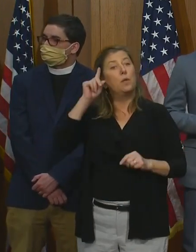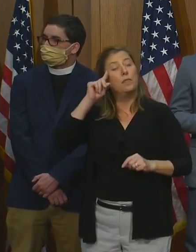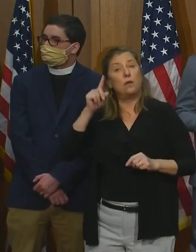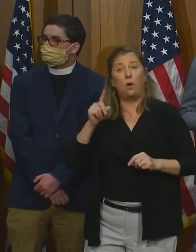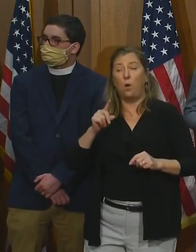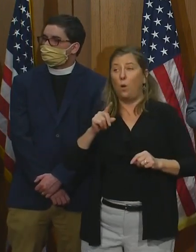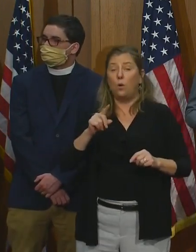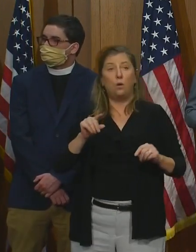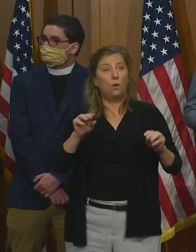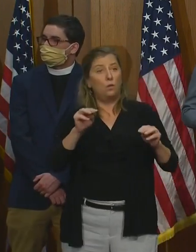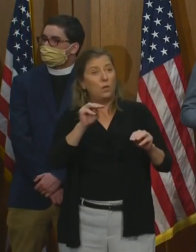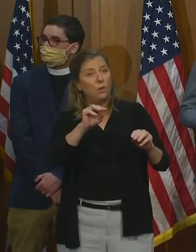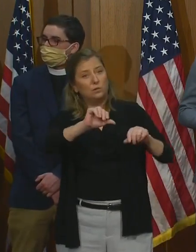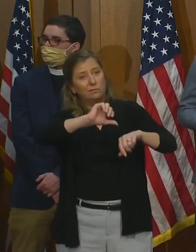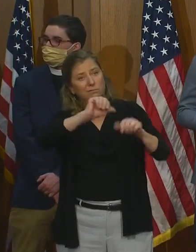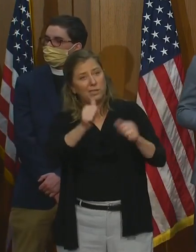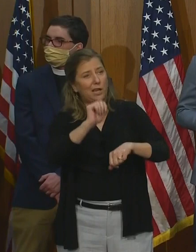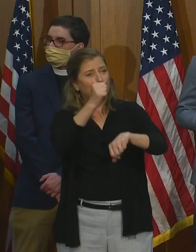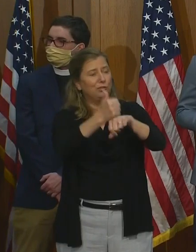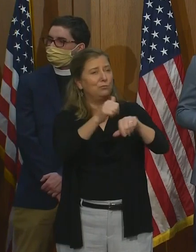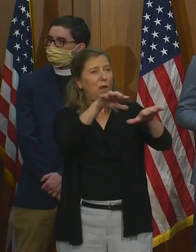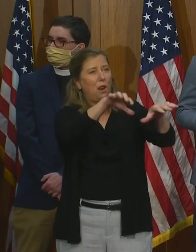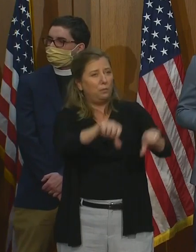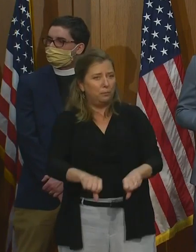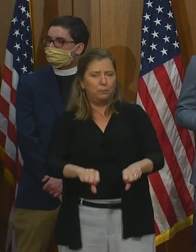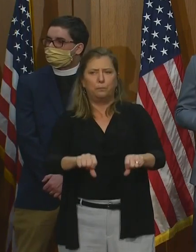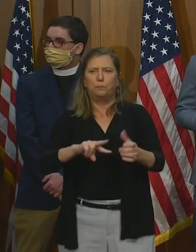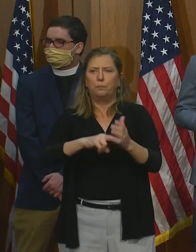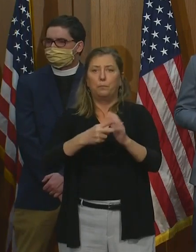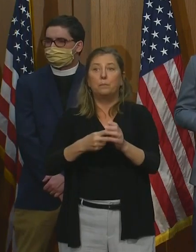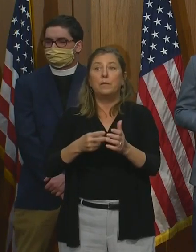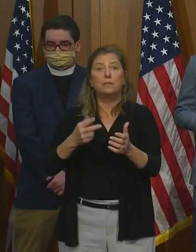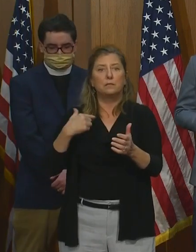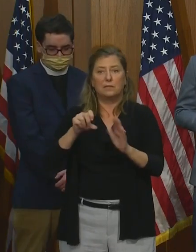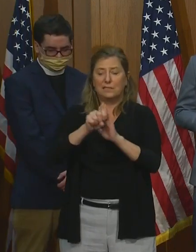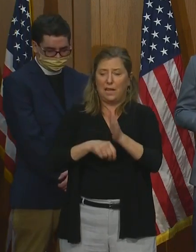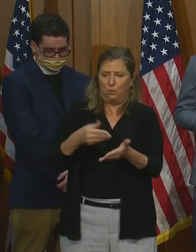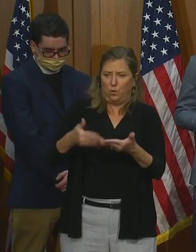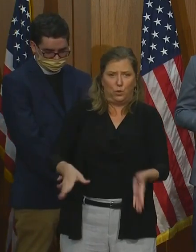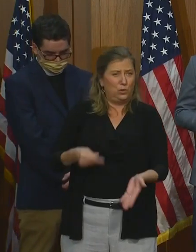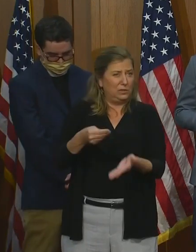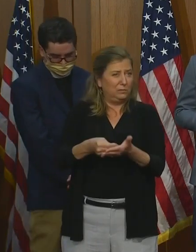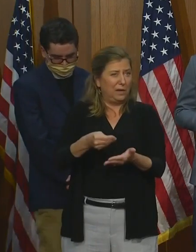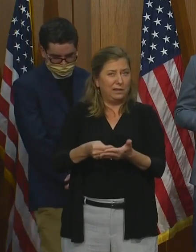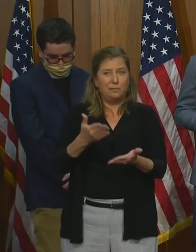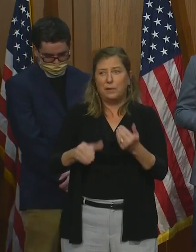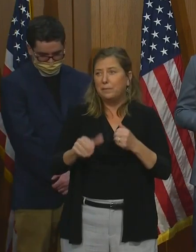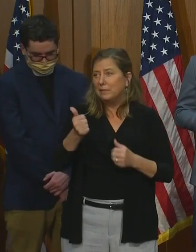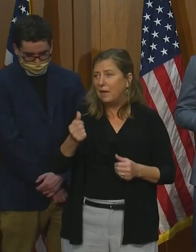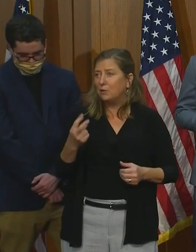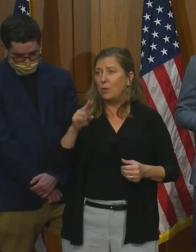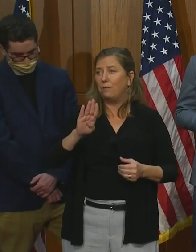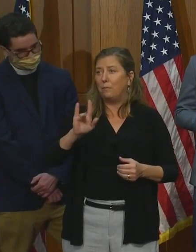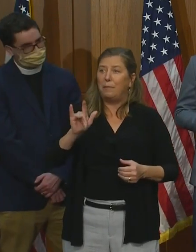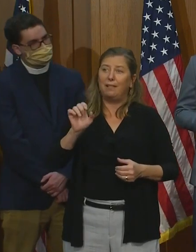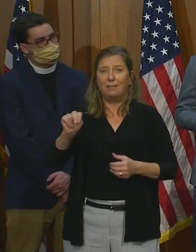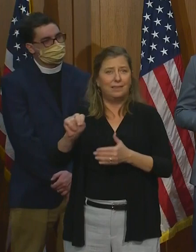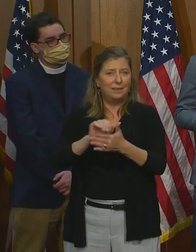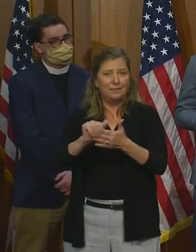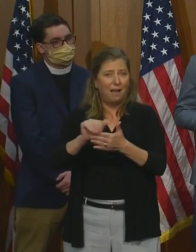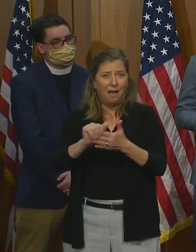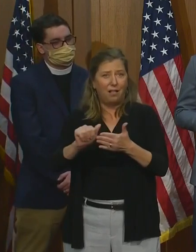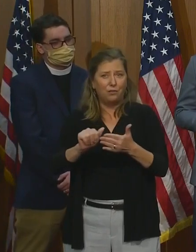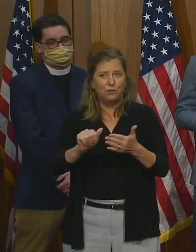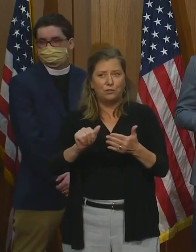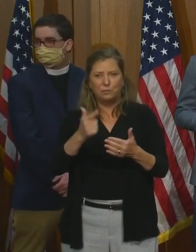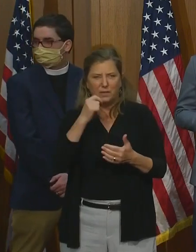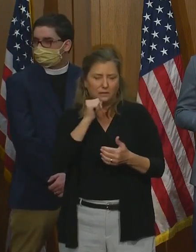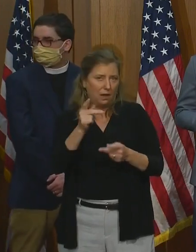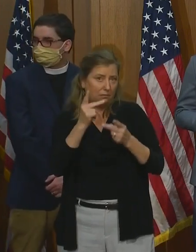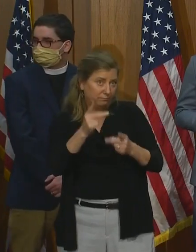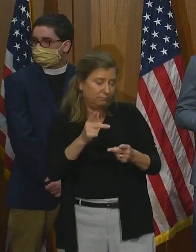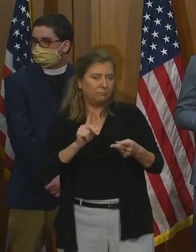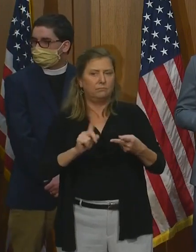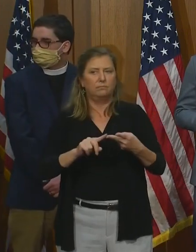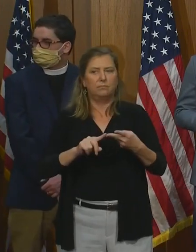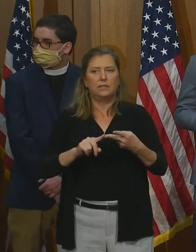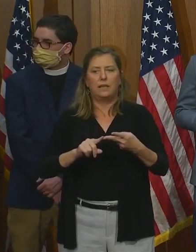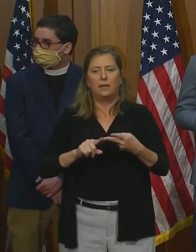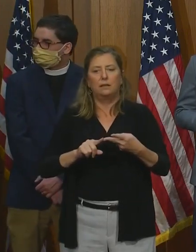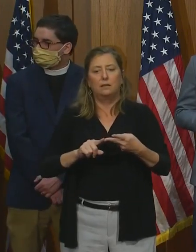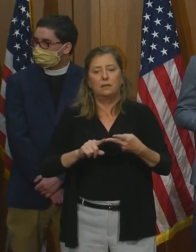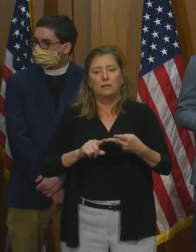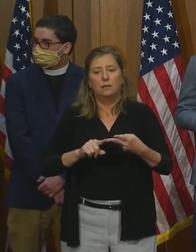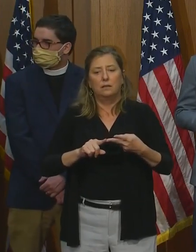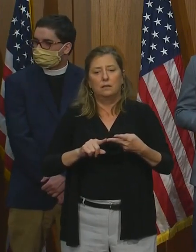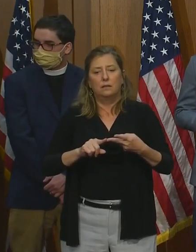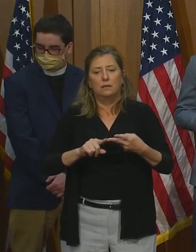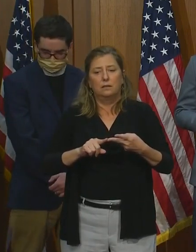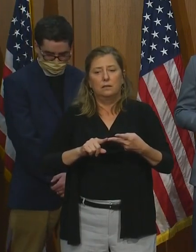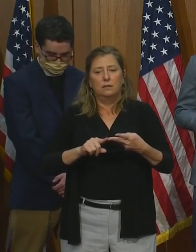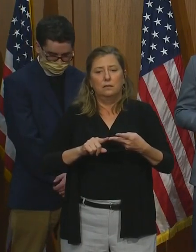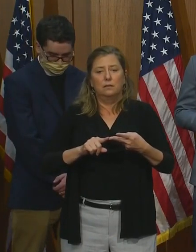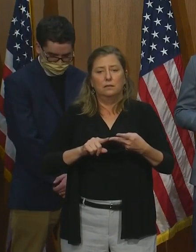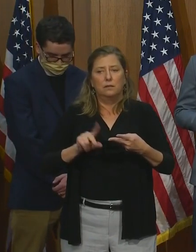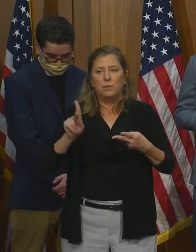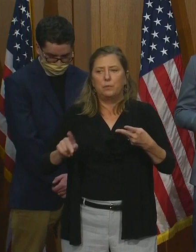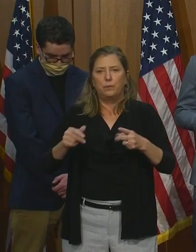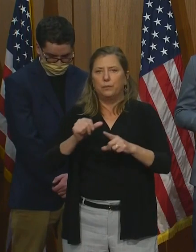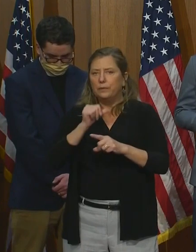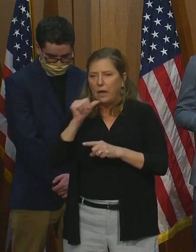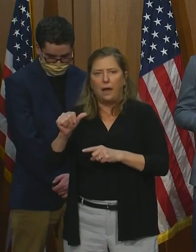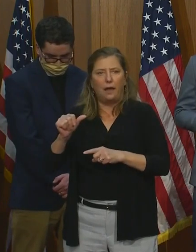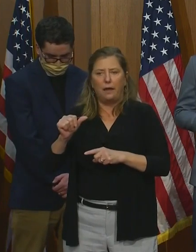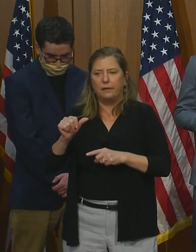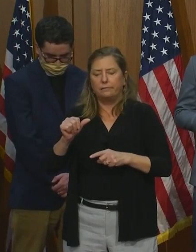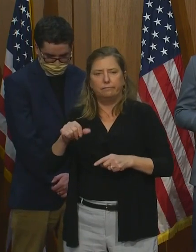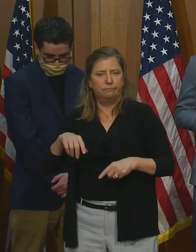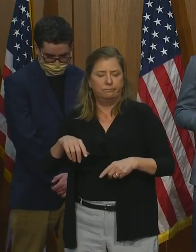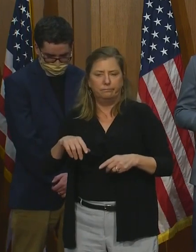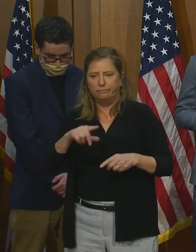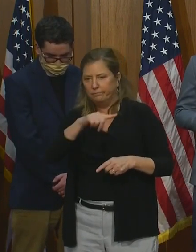ABOUT THE SOME OF THE- MOVIE ON